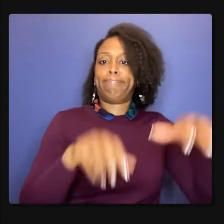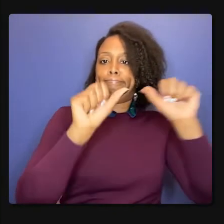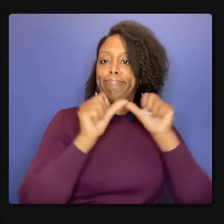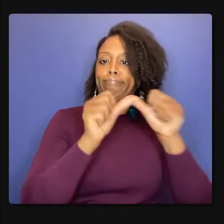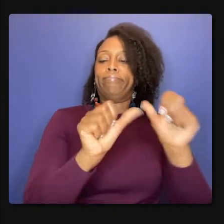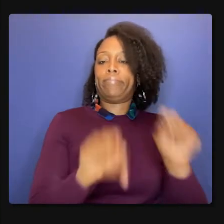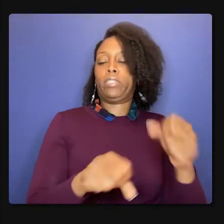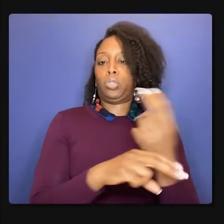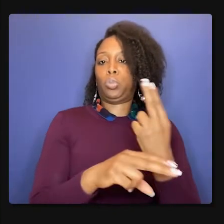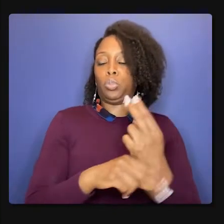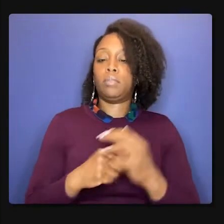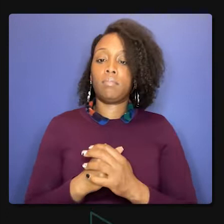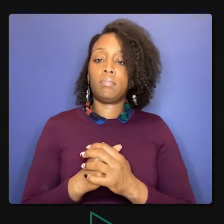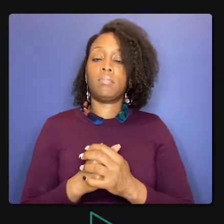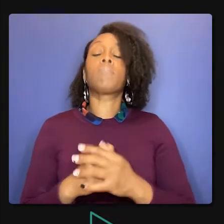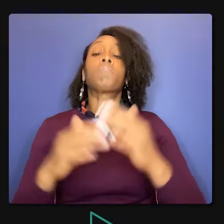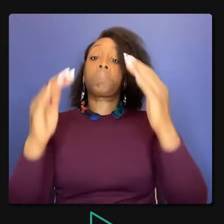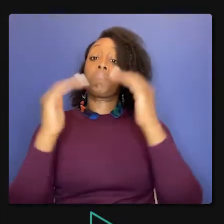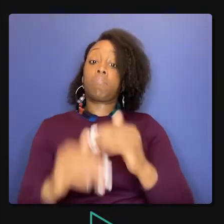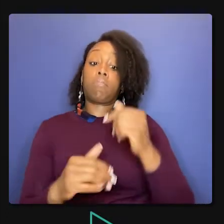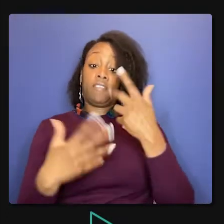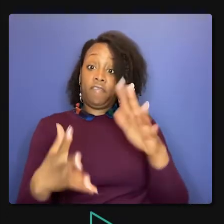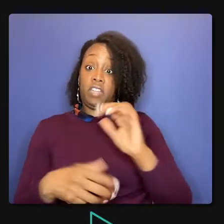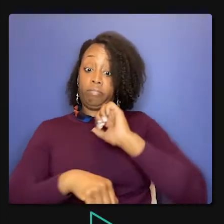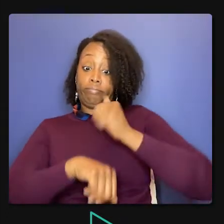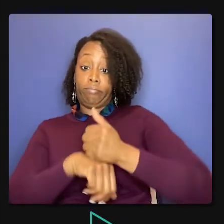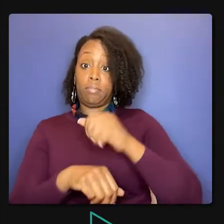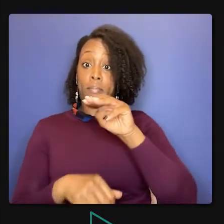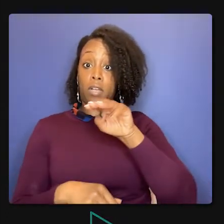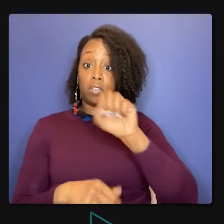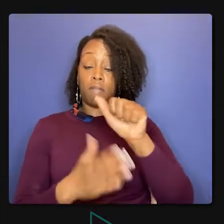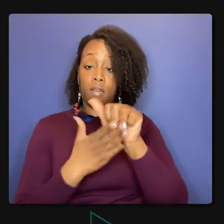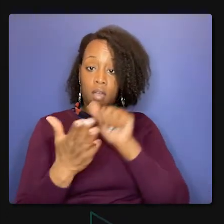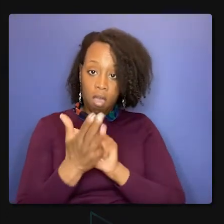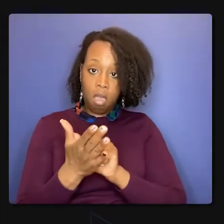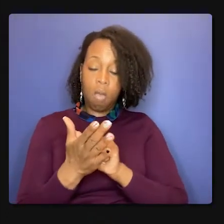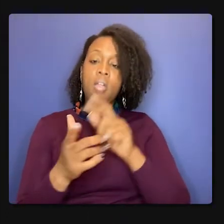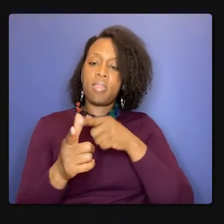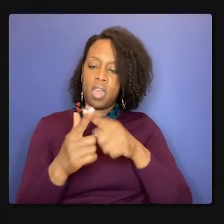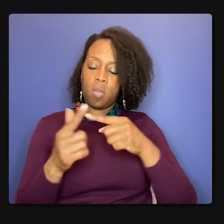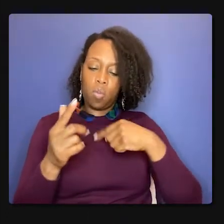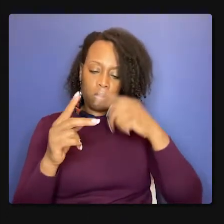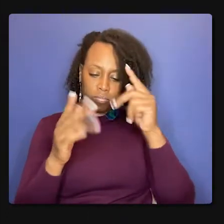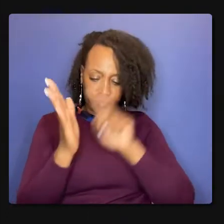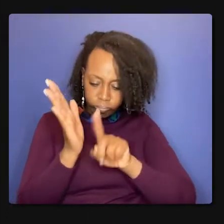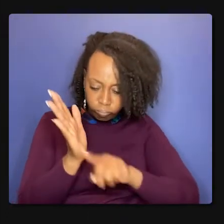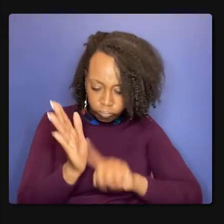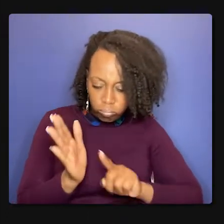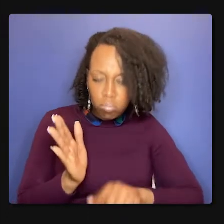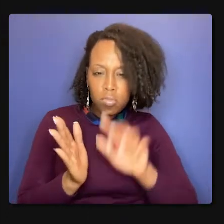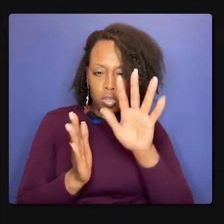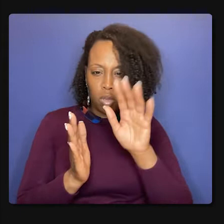Next step, once you've created your Microsoft account, Microsoft will do some basic account vetting to verify your tax